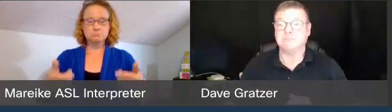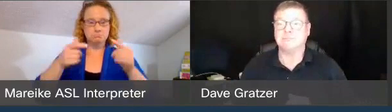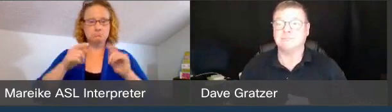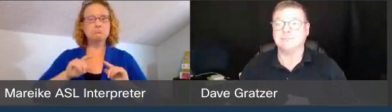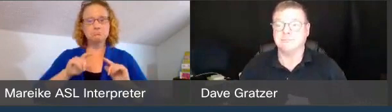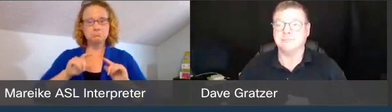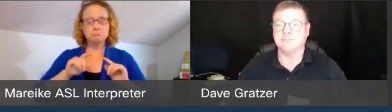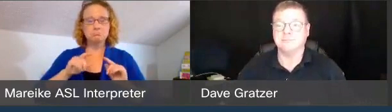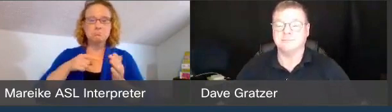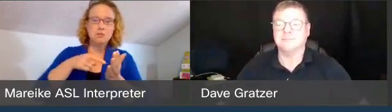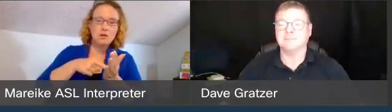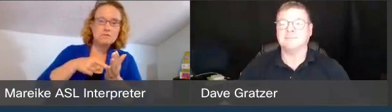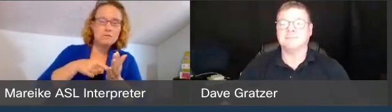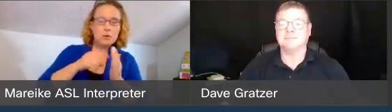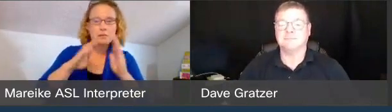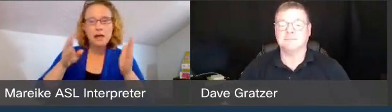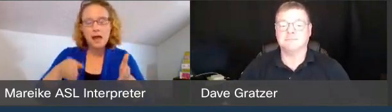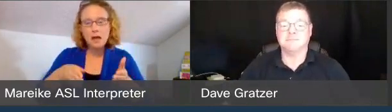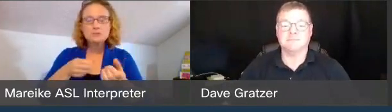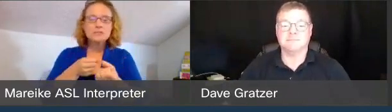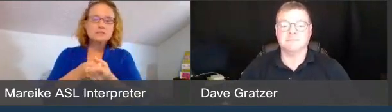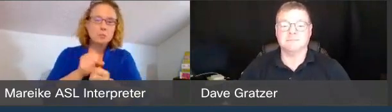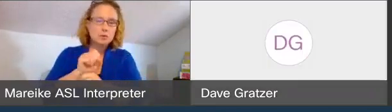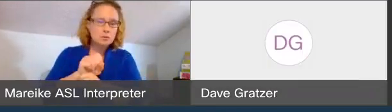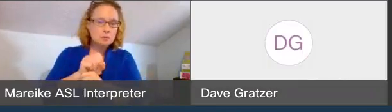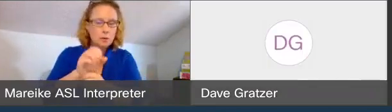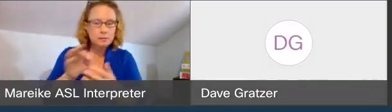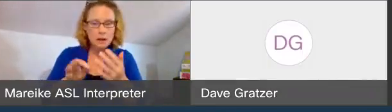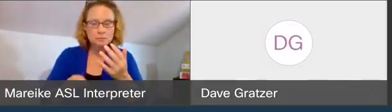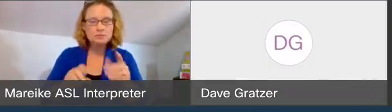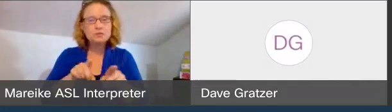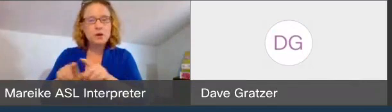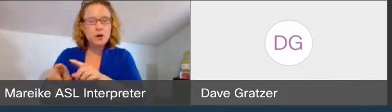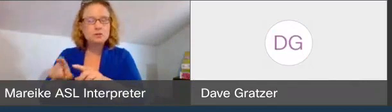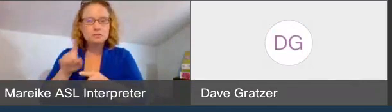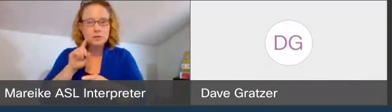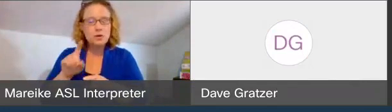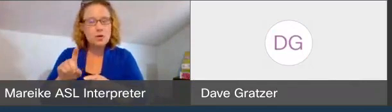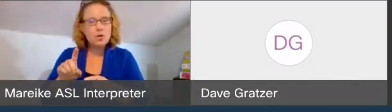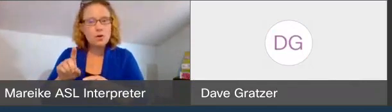support and employment options, and also finding folks partials pro social support.